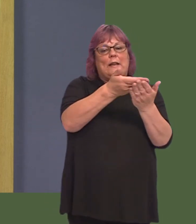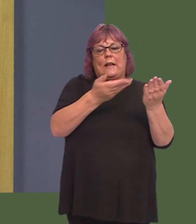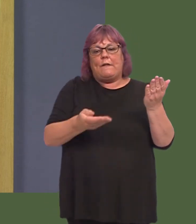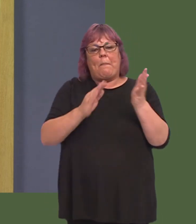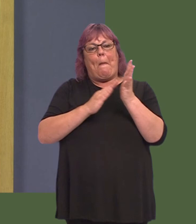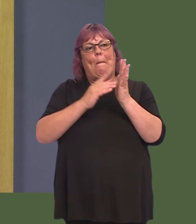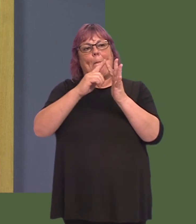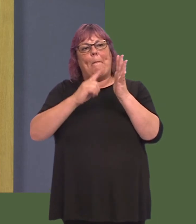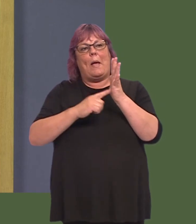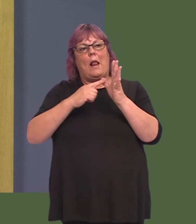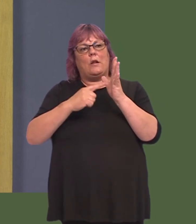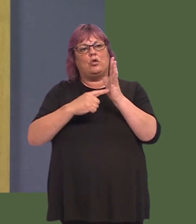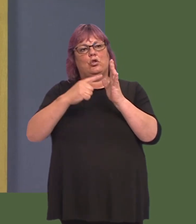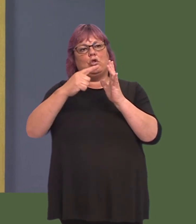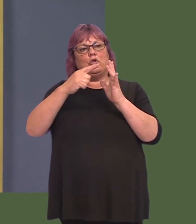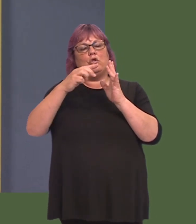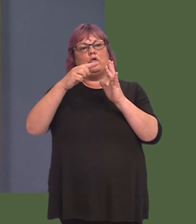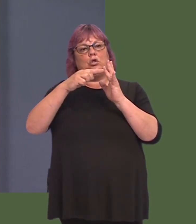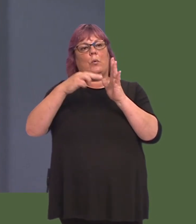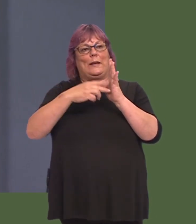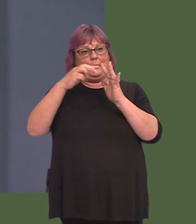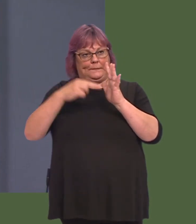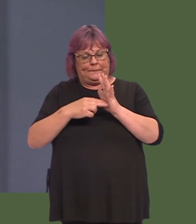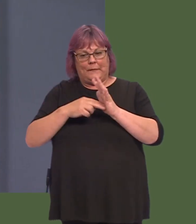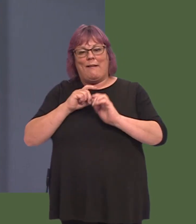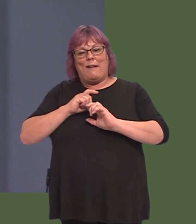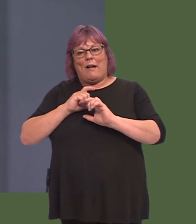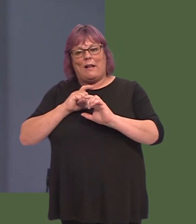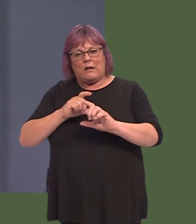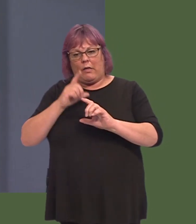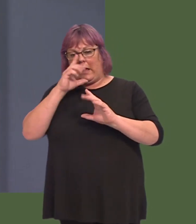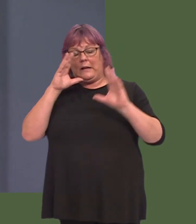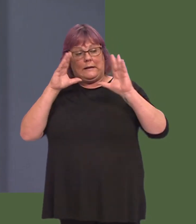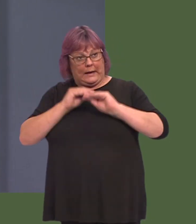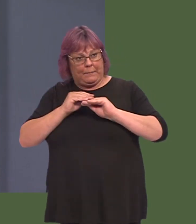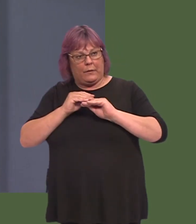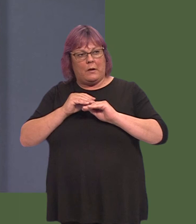of settling them until they get into a routine, but that's not currently licensed for children,